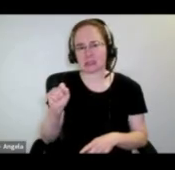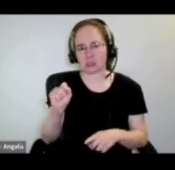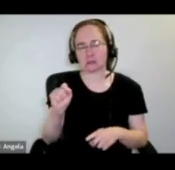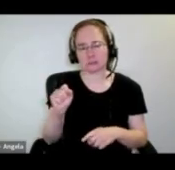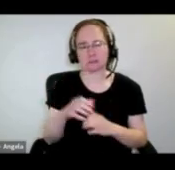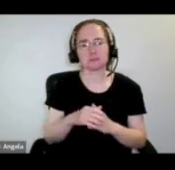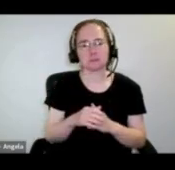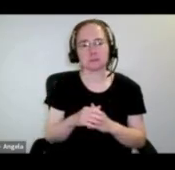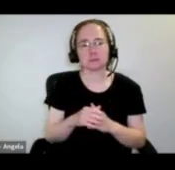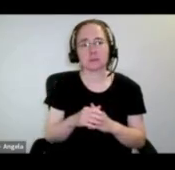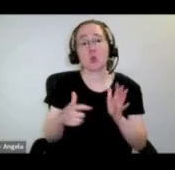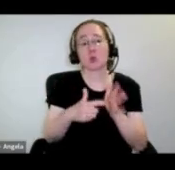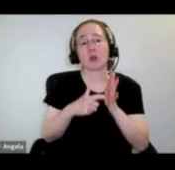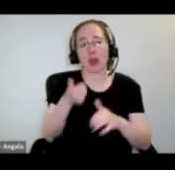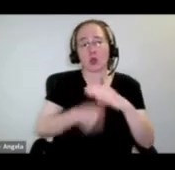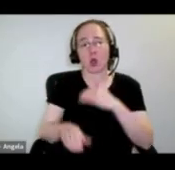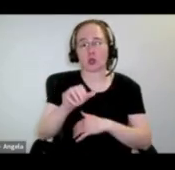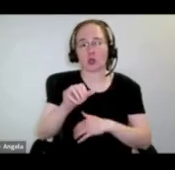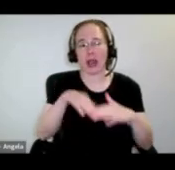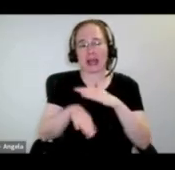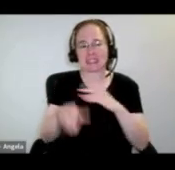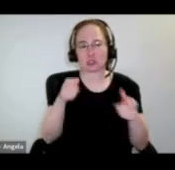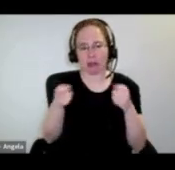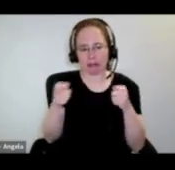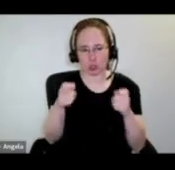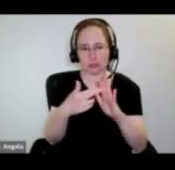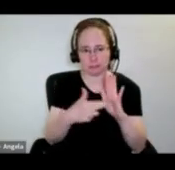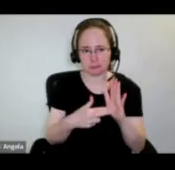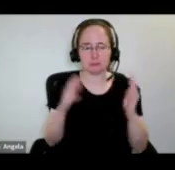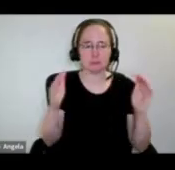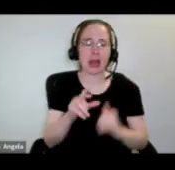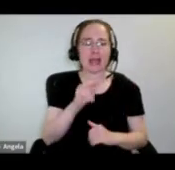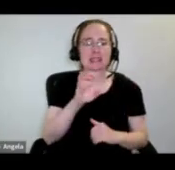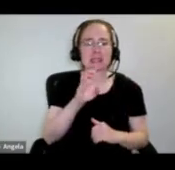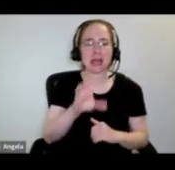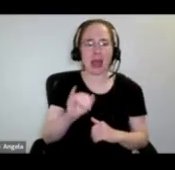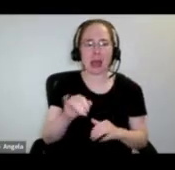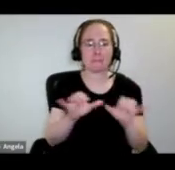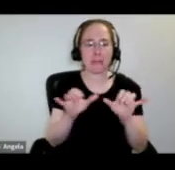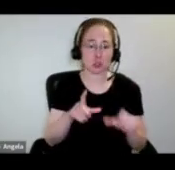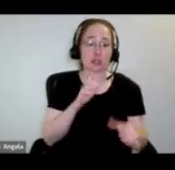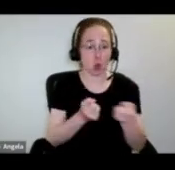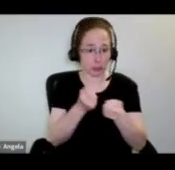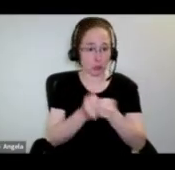Rosa Plasencia: which was set forth, by the Centers for Medicare and Medicaid Services, and required by the Access Regulation.